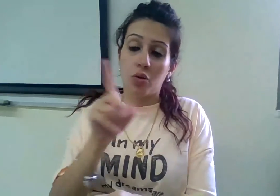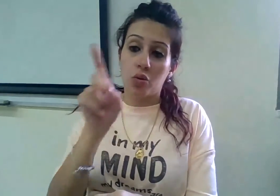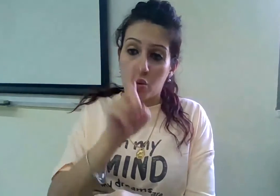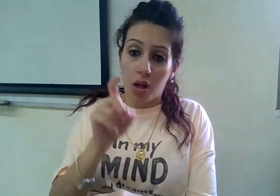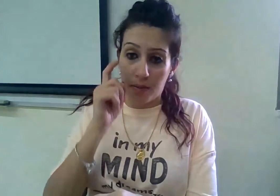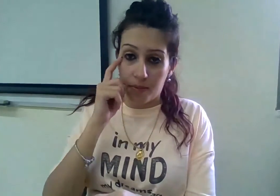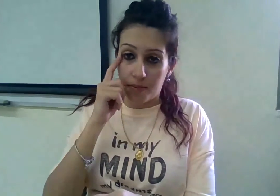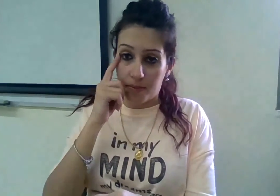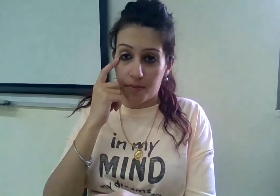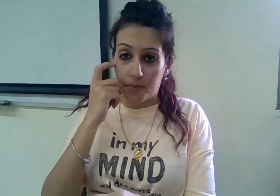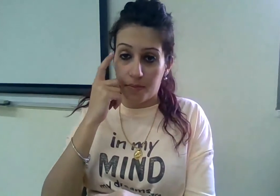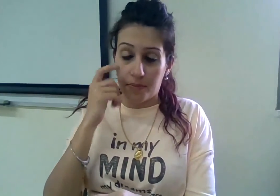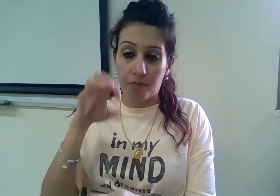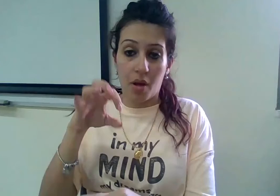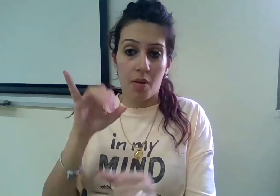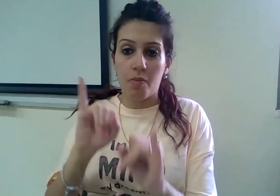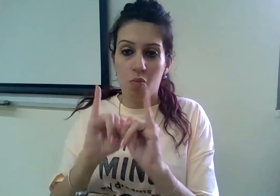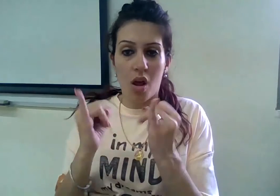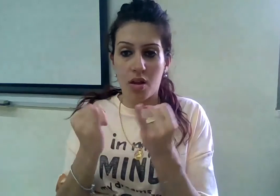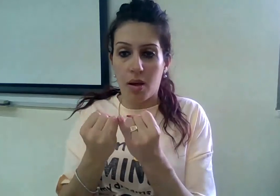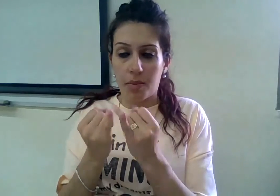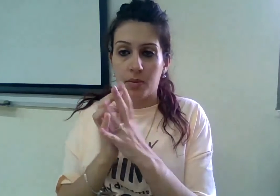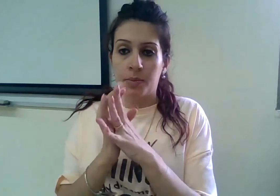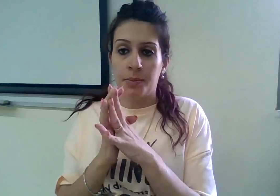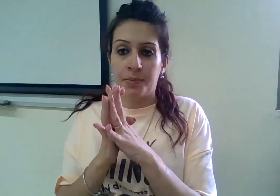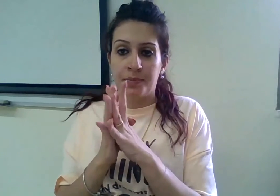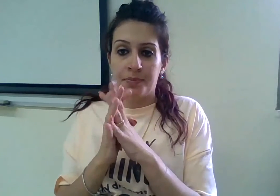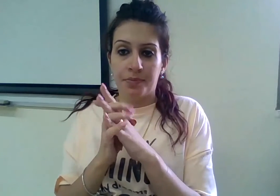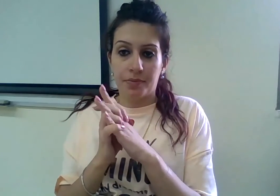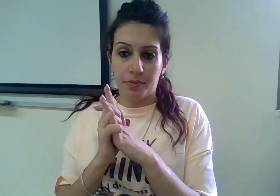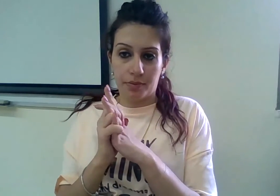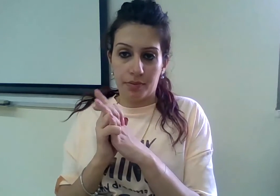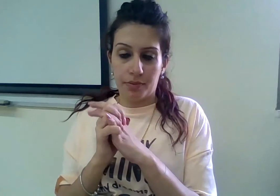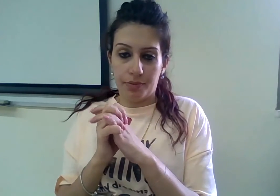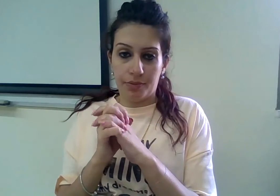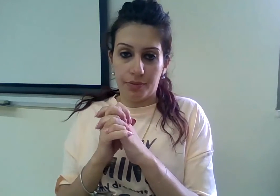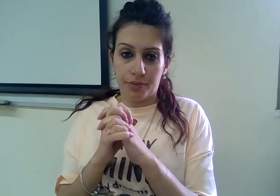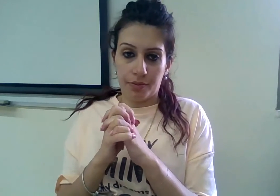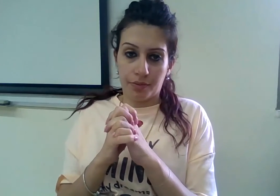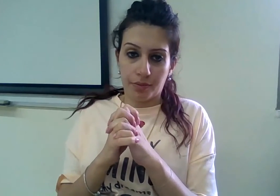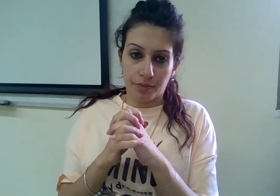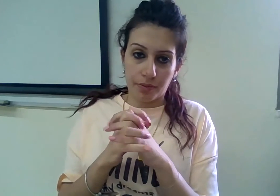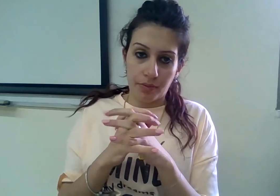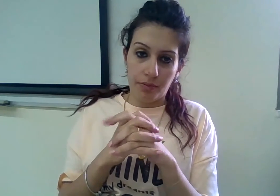where children need love, enhanced insurance and security, above all.